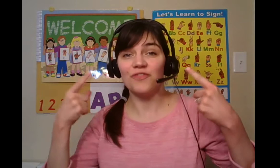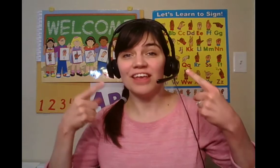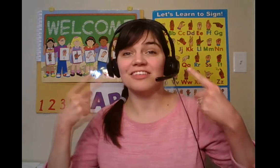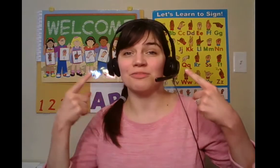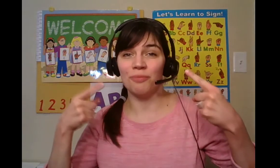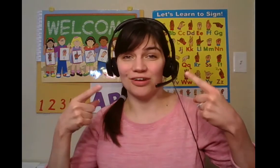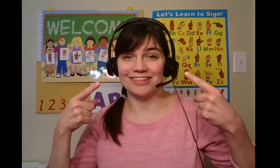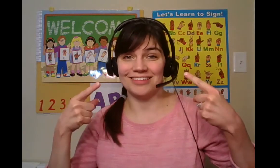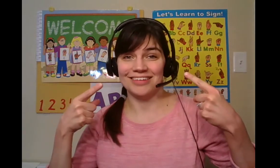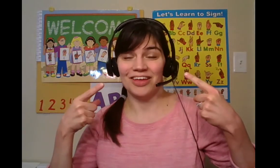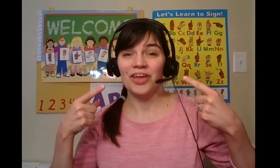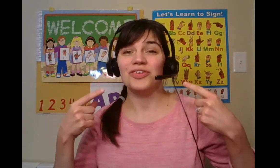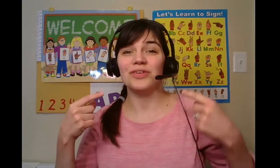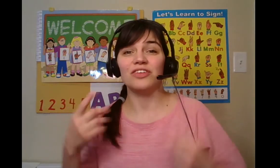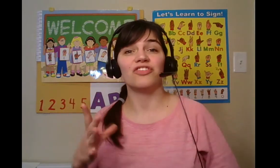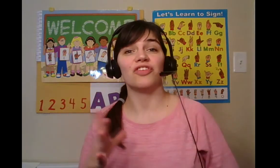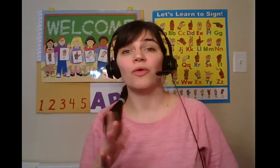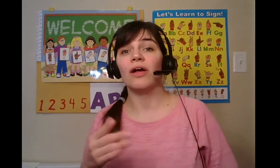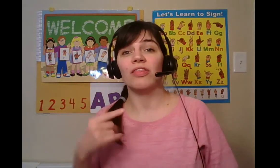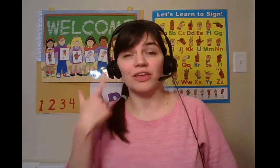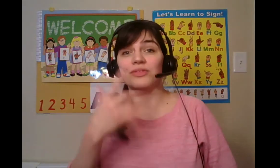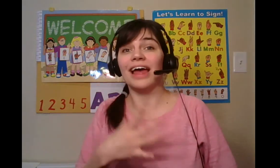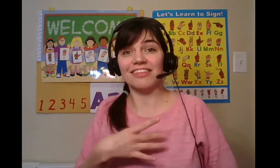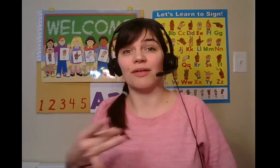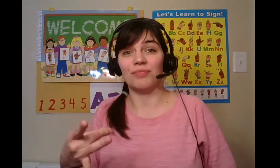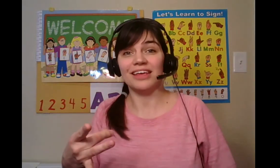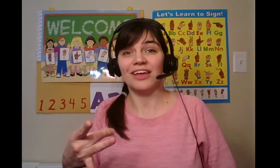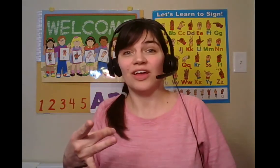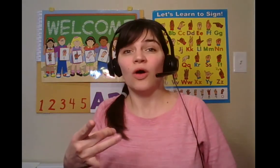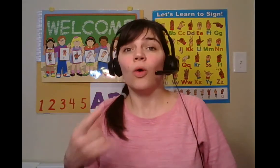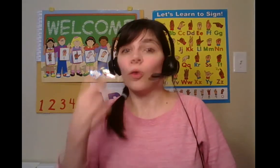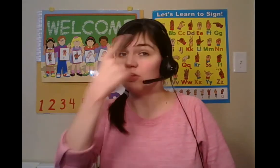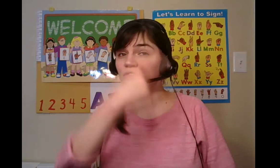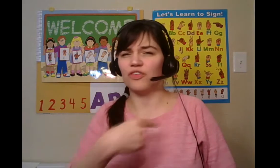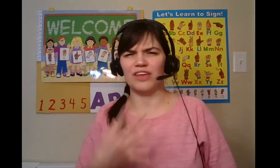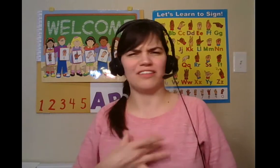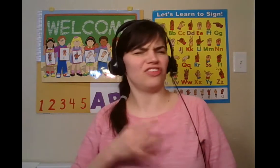face is important. You need to show that you like something or use your face to